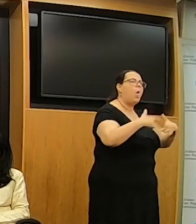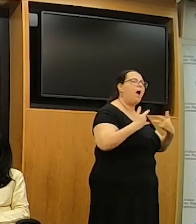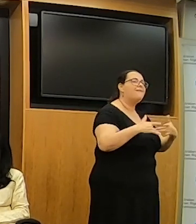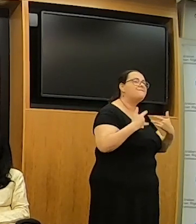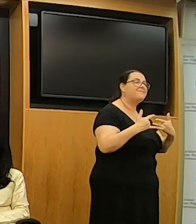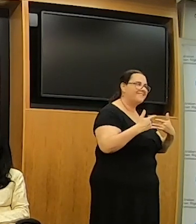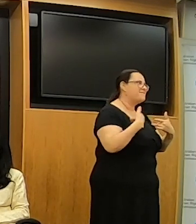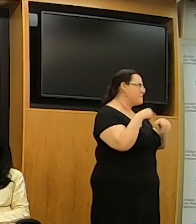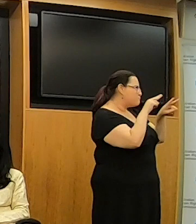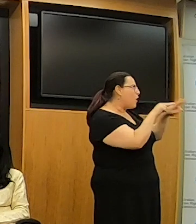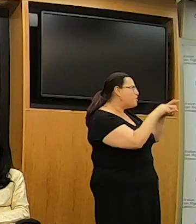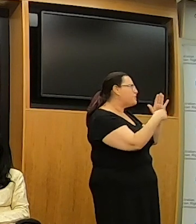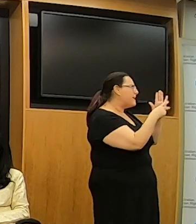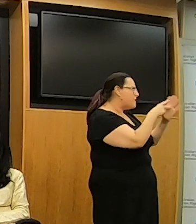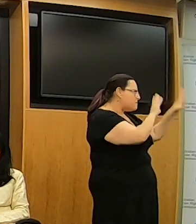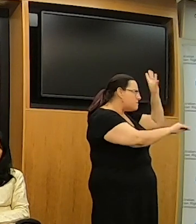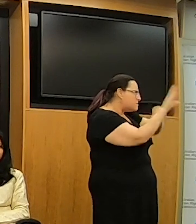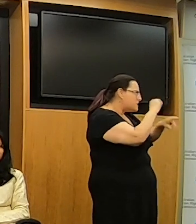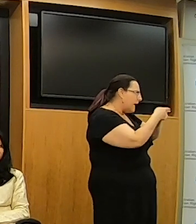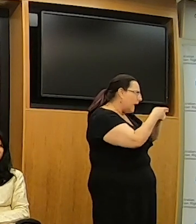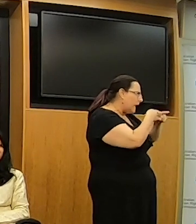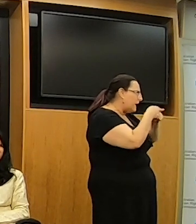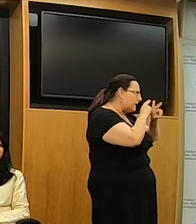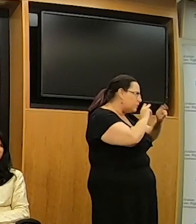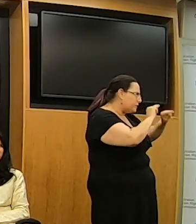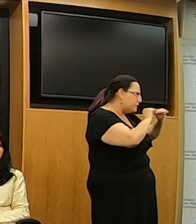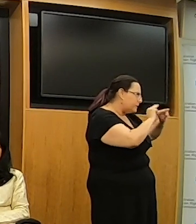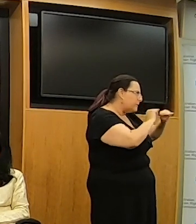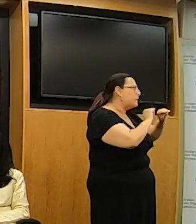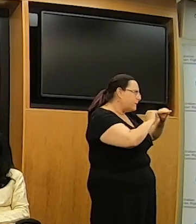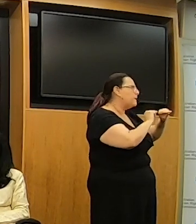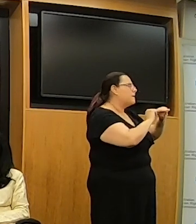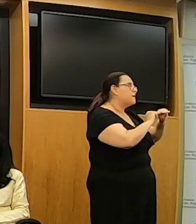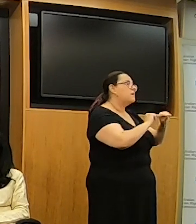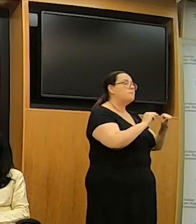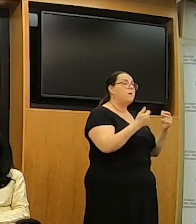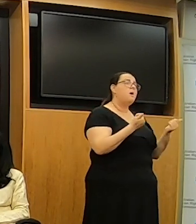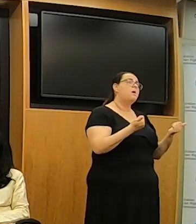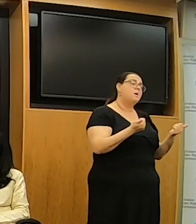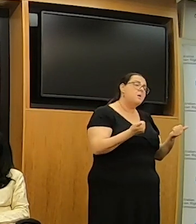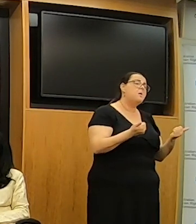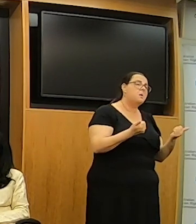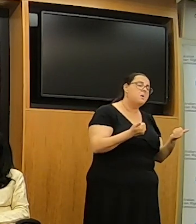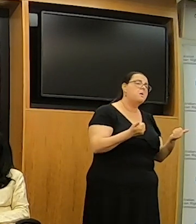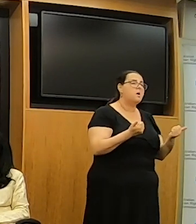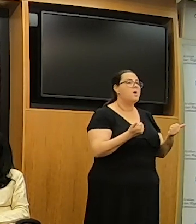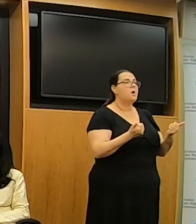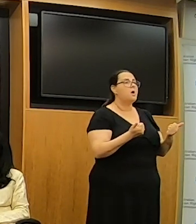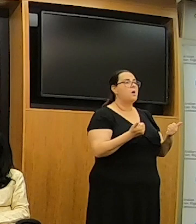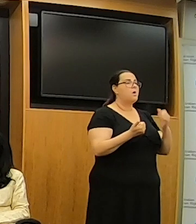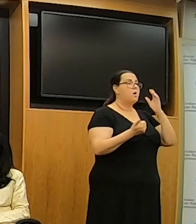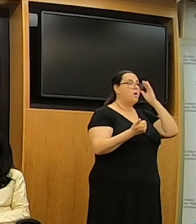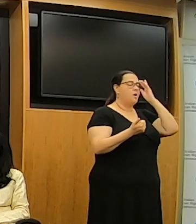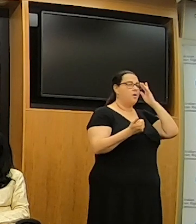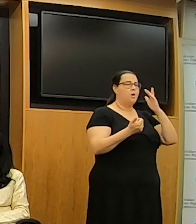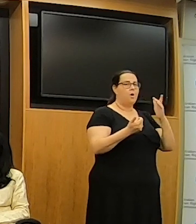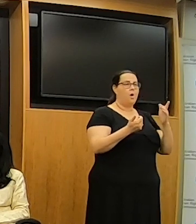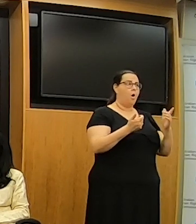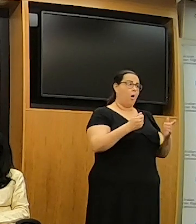But the thing is, it wasn't all fun. You might think, I mean, I was good for five too. Can you think about it?